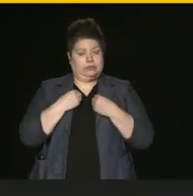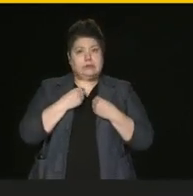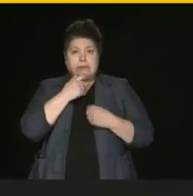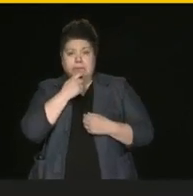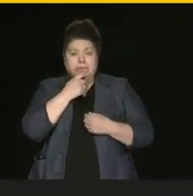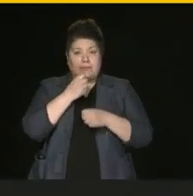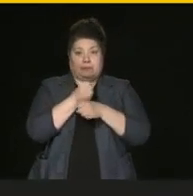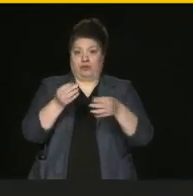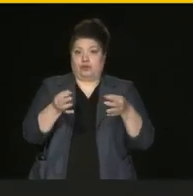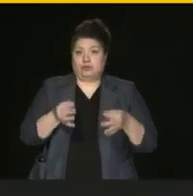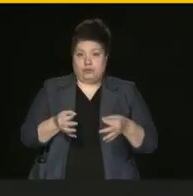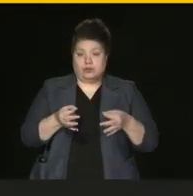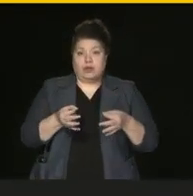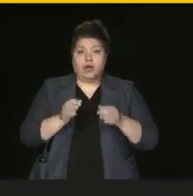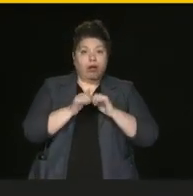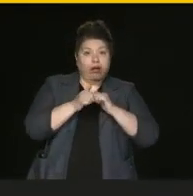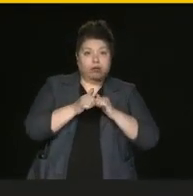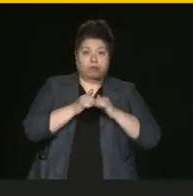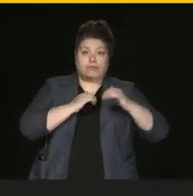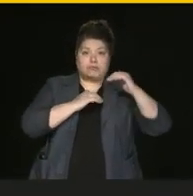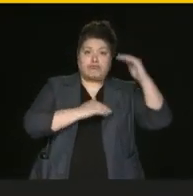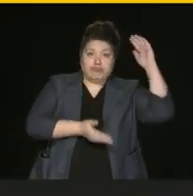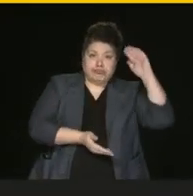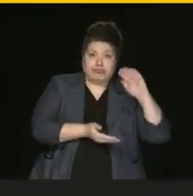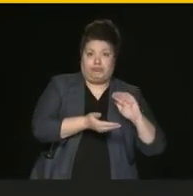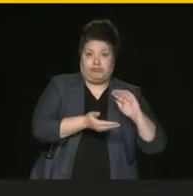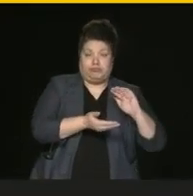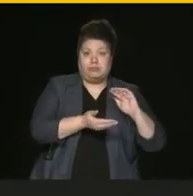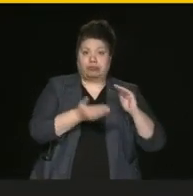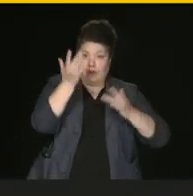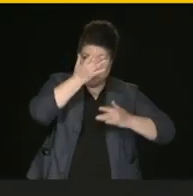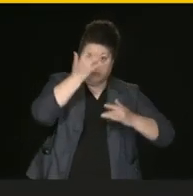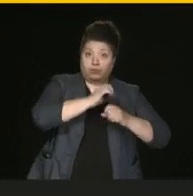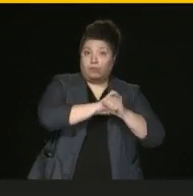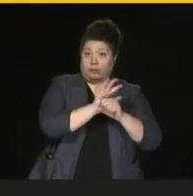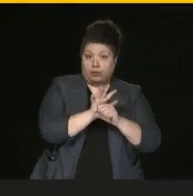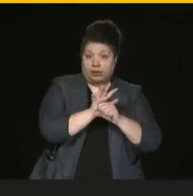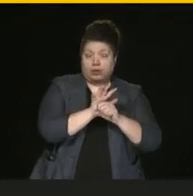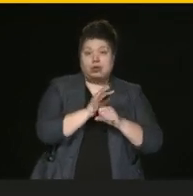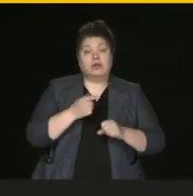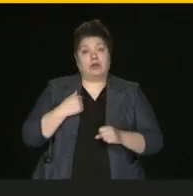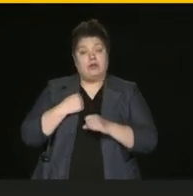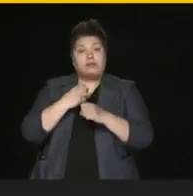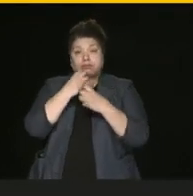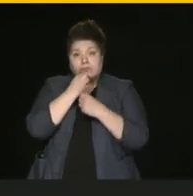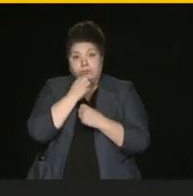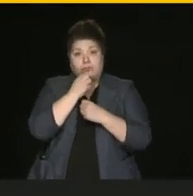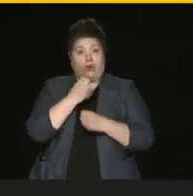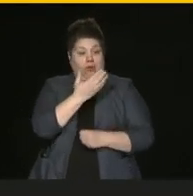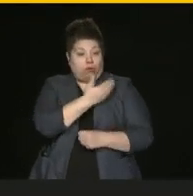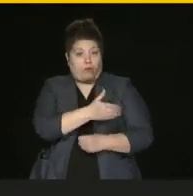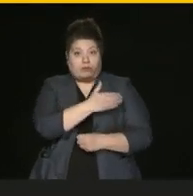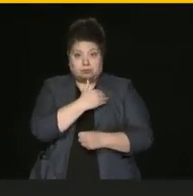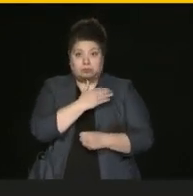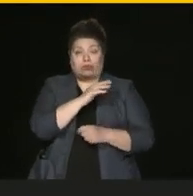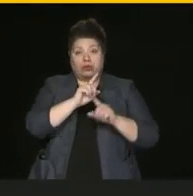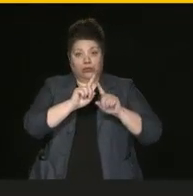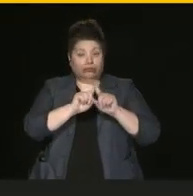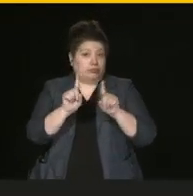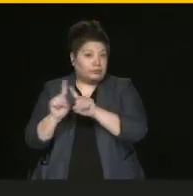RESPECT TO MEASURES TO TAKE AND CONTROL THE EPIDEMIC AND PROTECT THE HEALTH CARE SYSTEM IN